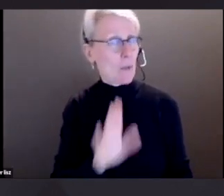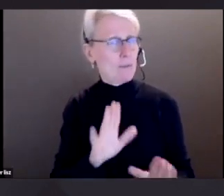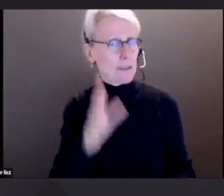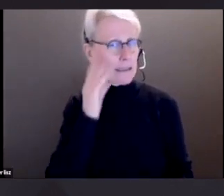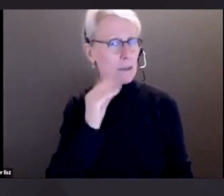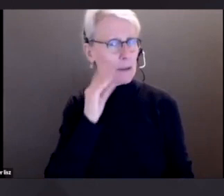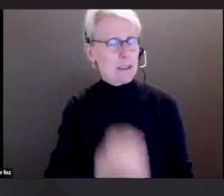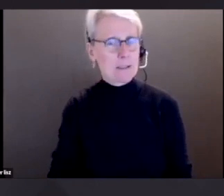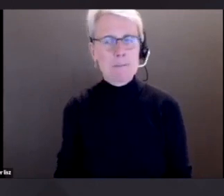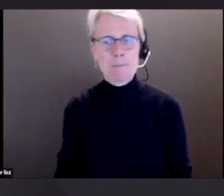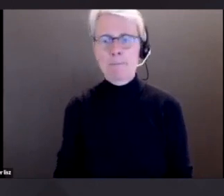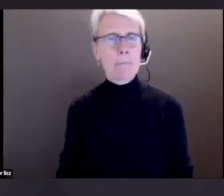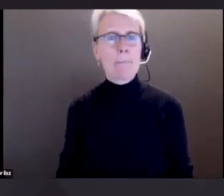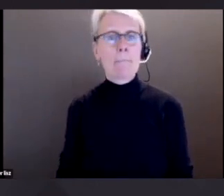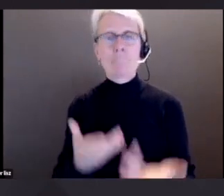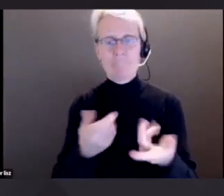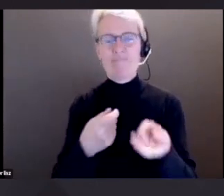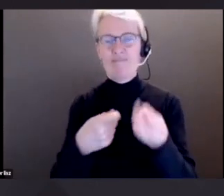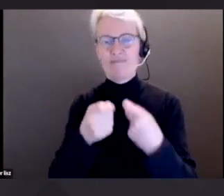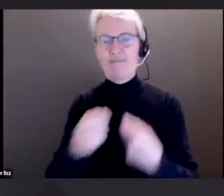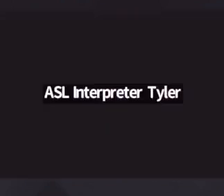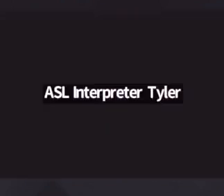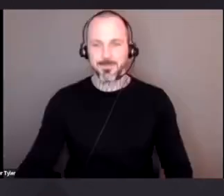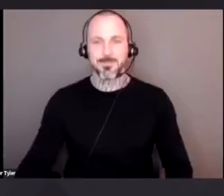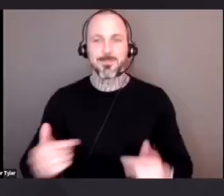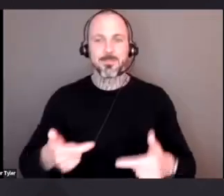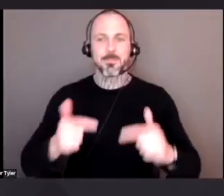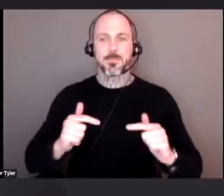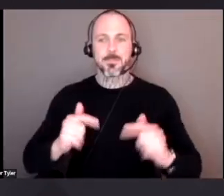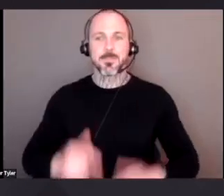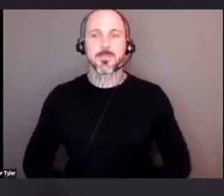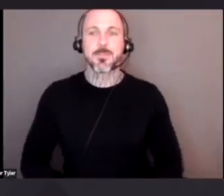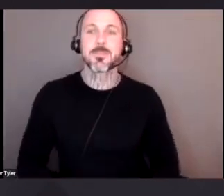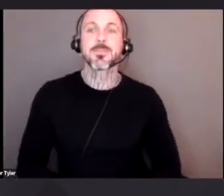This wraps up our presentation. I'm now going to hand over the virtual microphone back